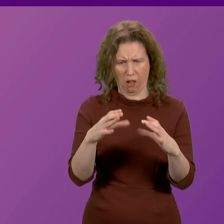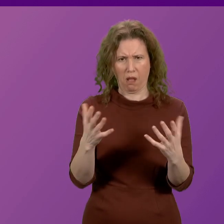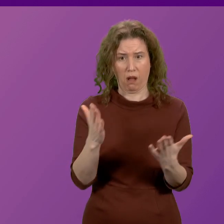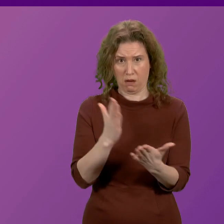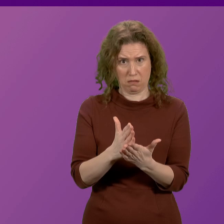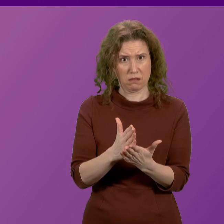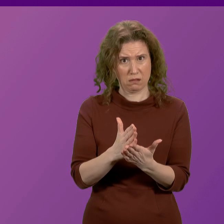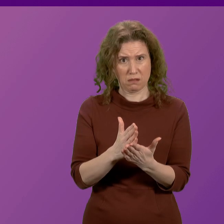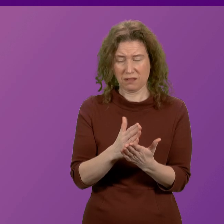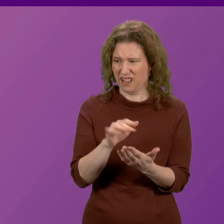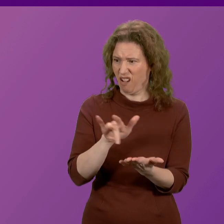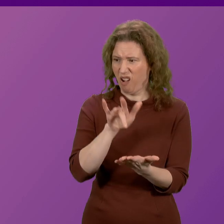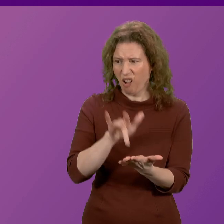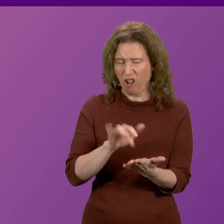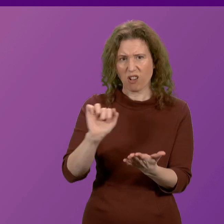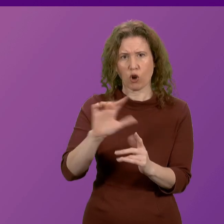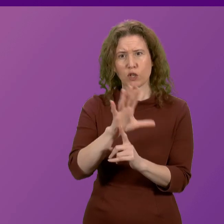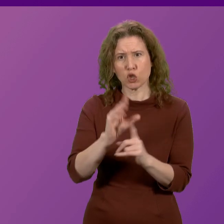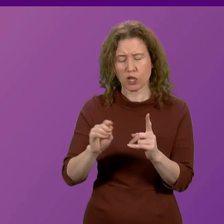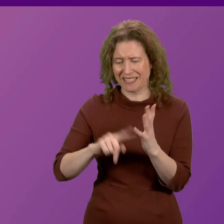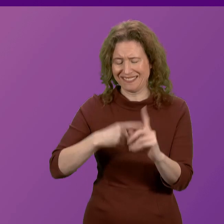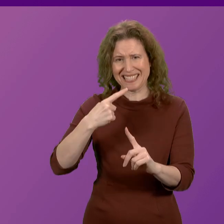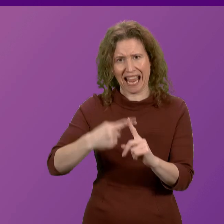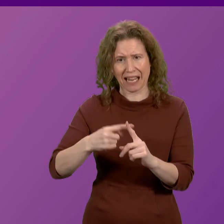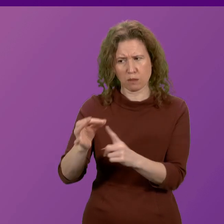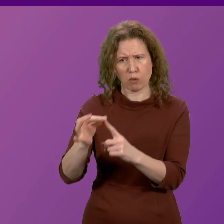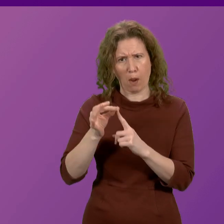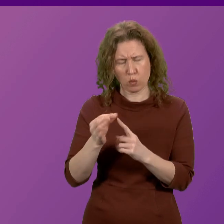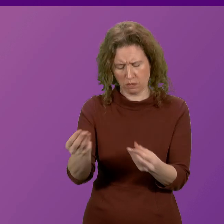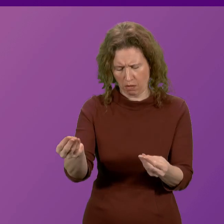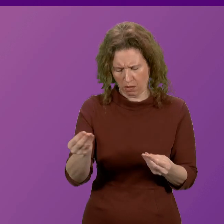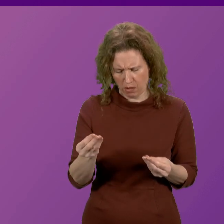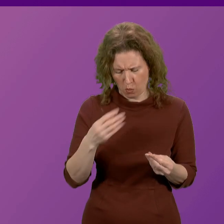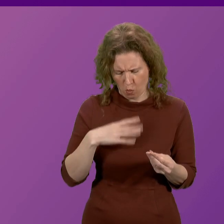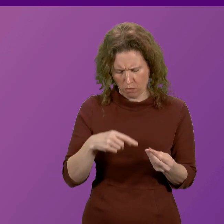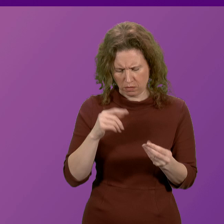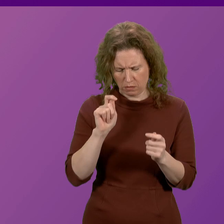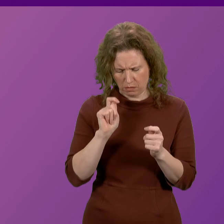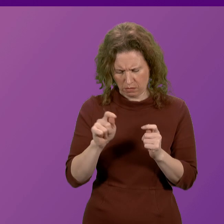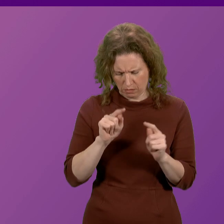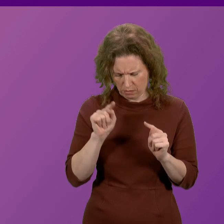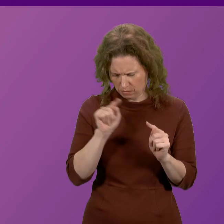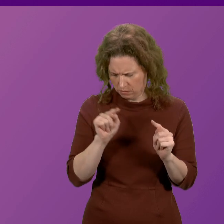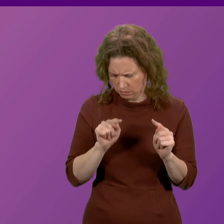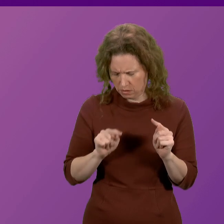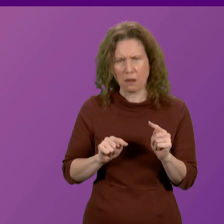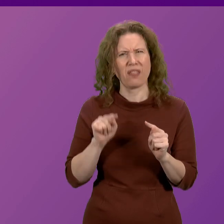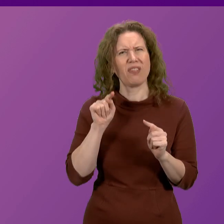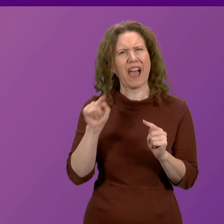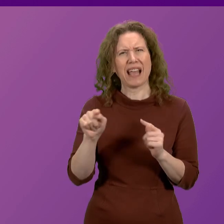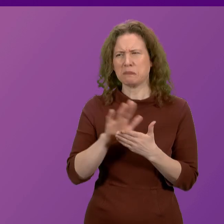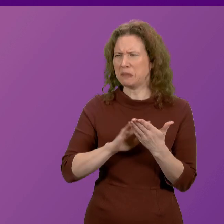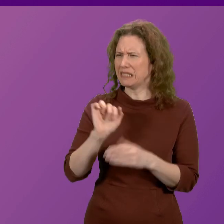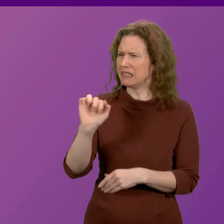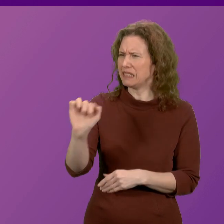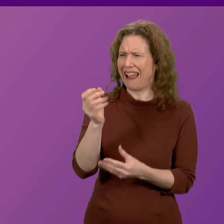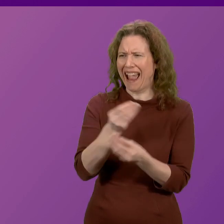heart of Conservative taxation proposals to this Parliament. That reeks of economic incompetence,